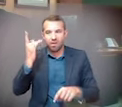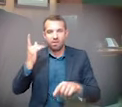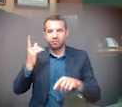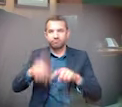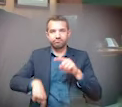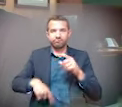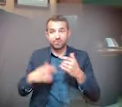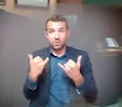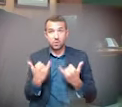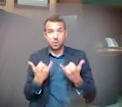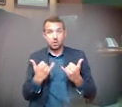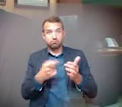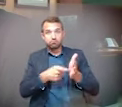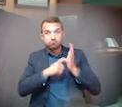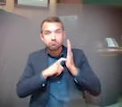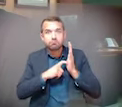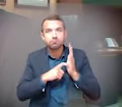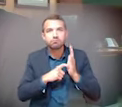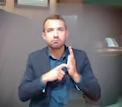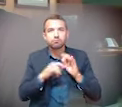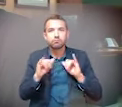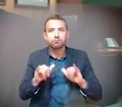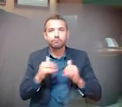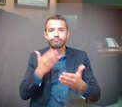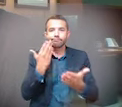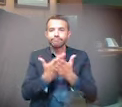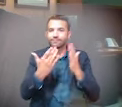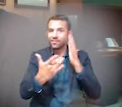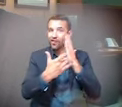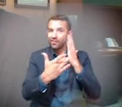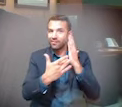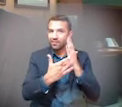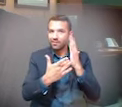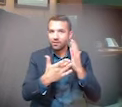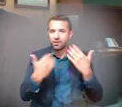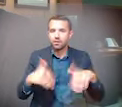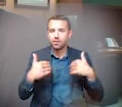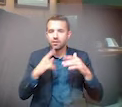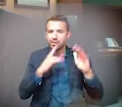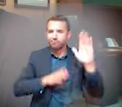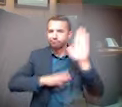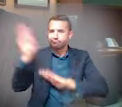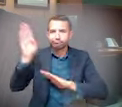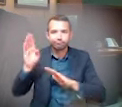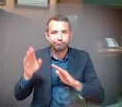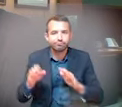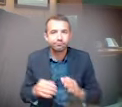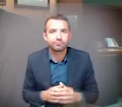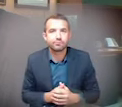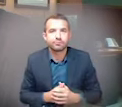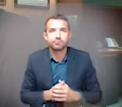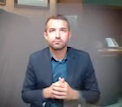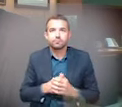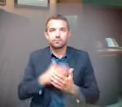they're having to rely on technology, which is accessible to blind individuals. So it is creating even more employment opportunities for blind individuals,